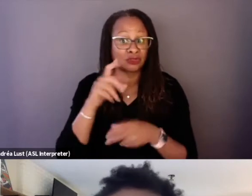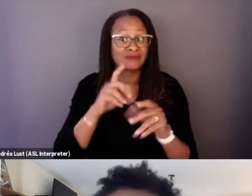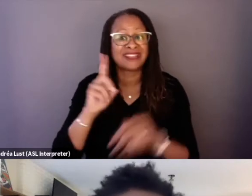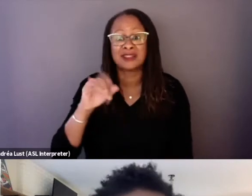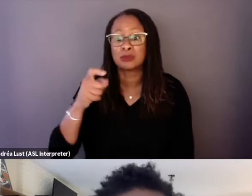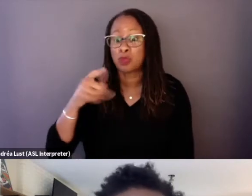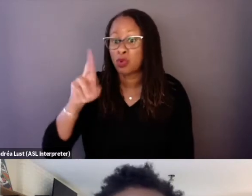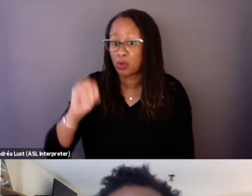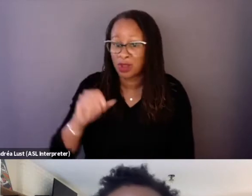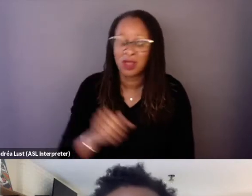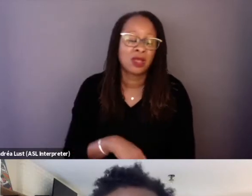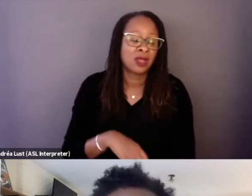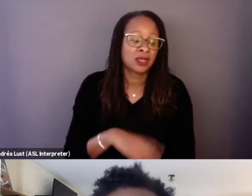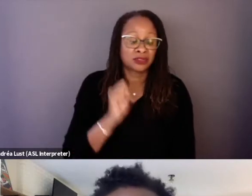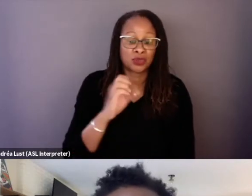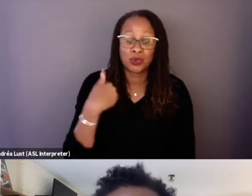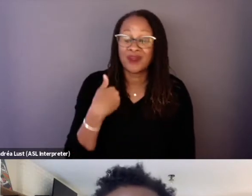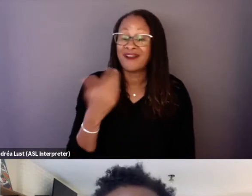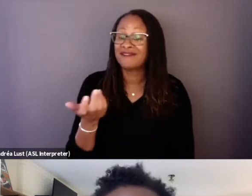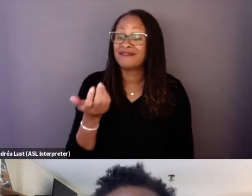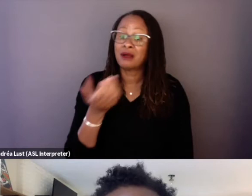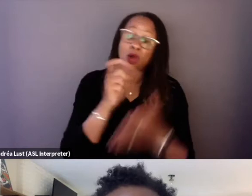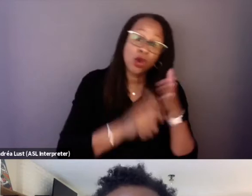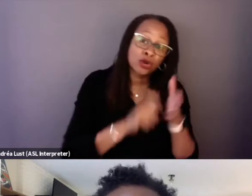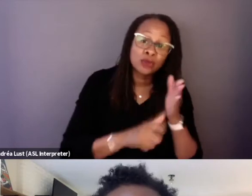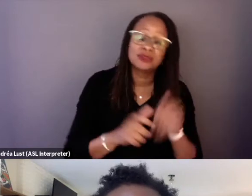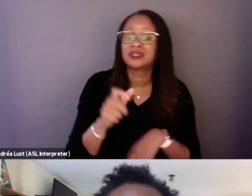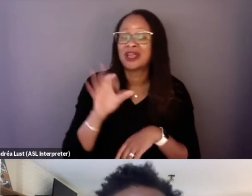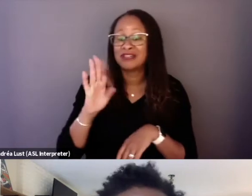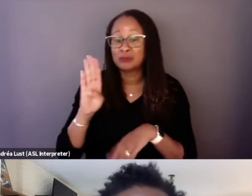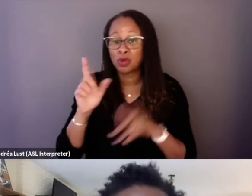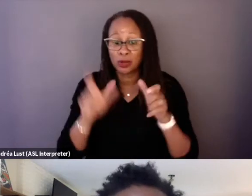Facebook posts about reexamining the industry